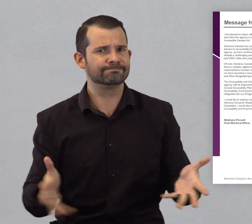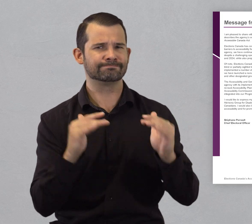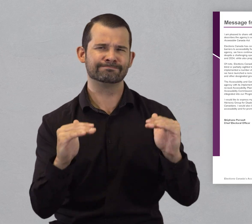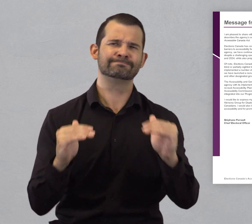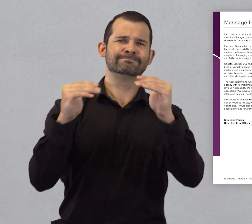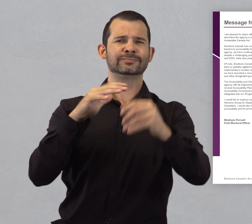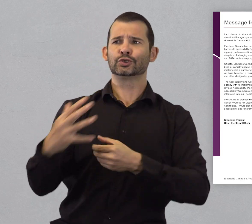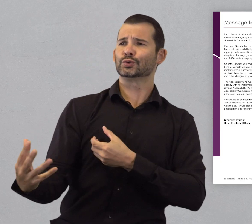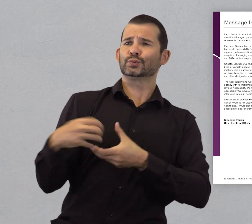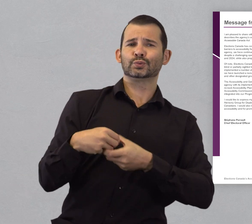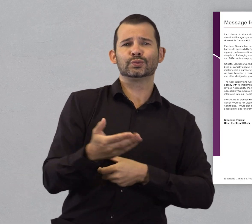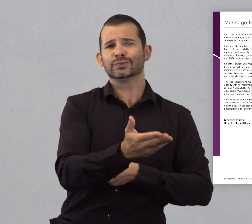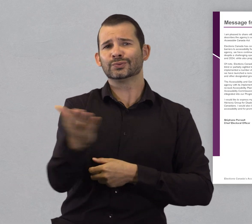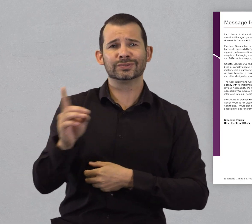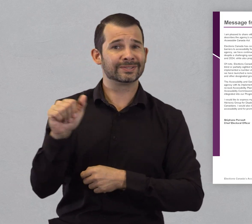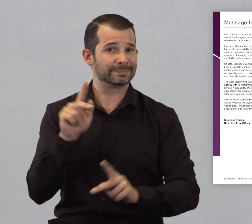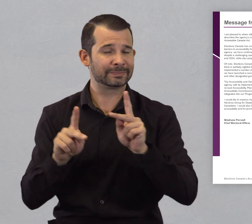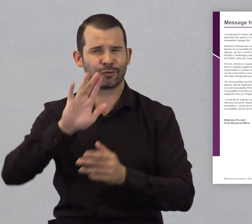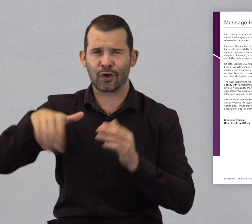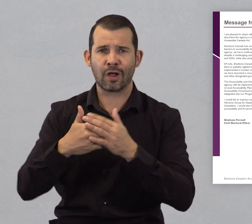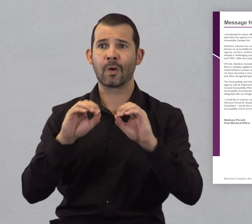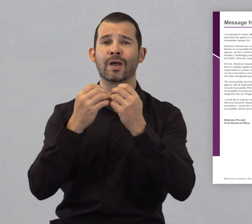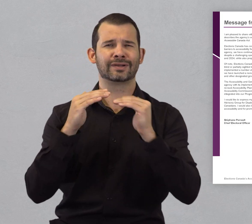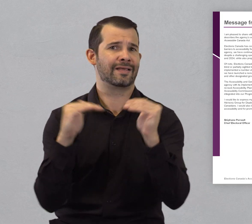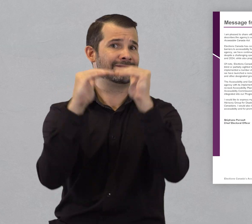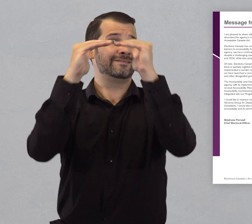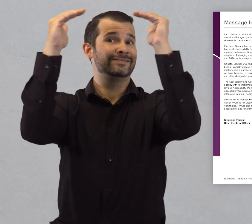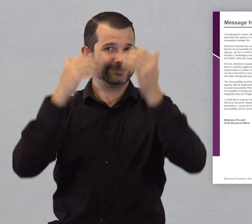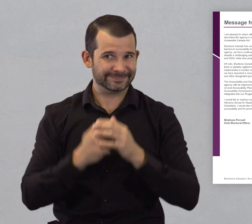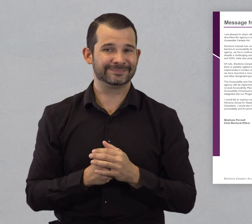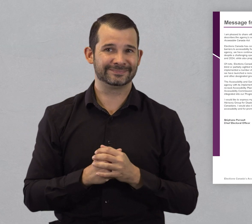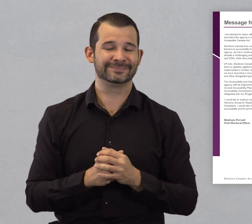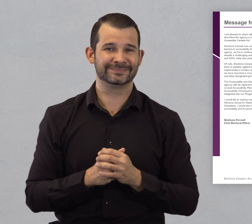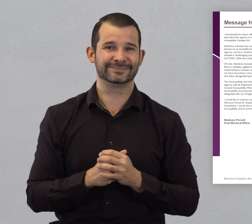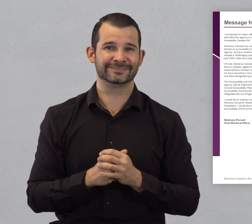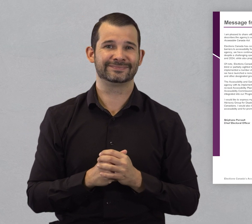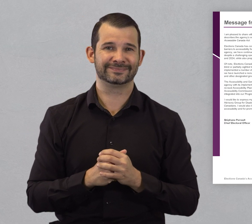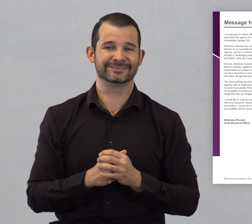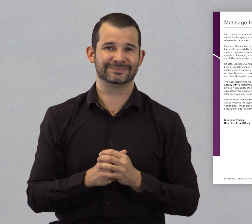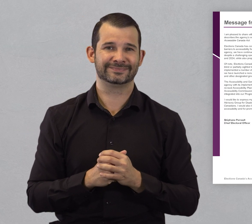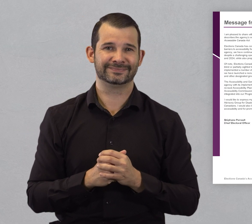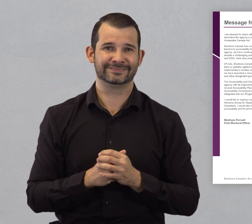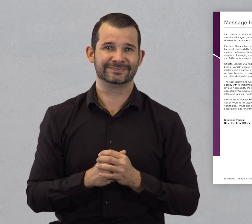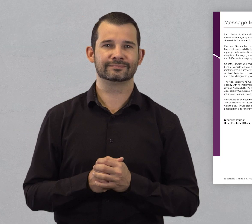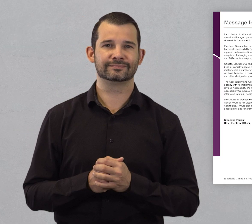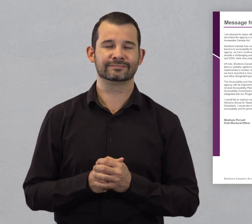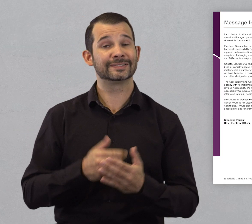for promoting the inclusion of persons with disabilities at all organizational levels.